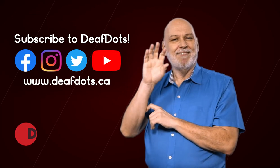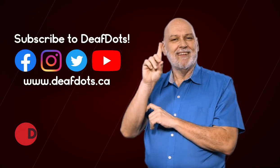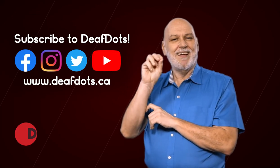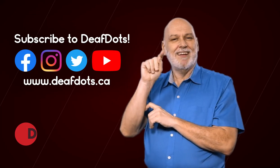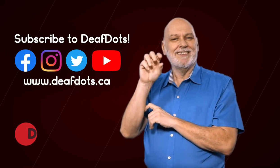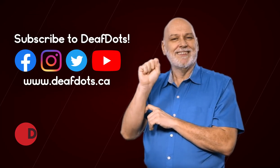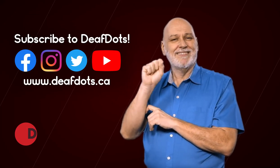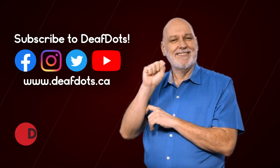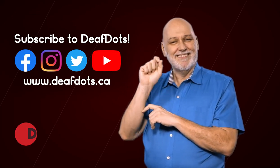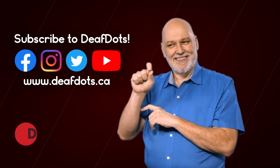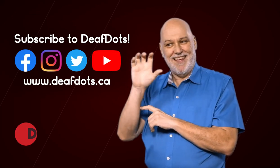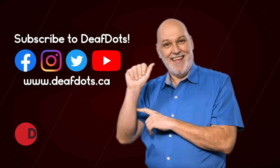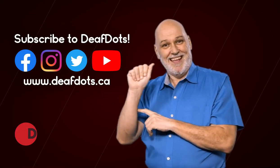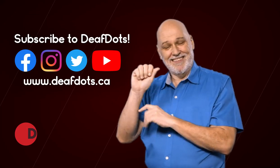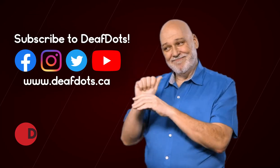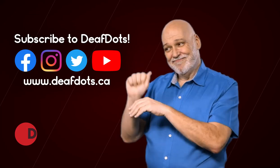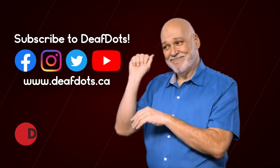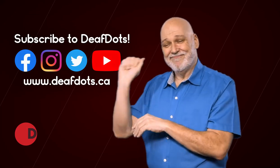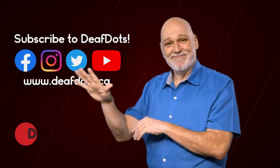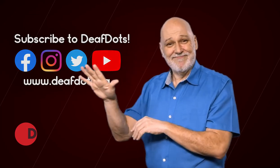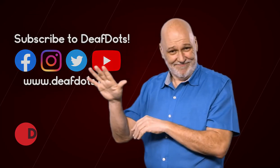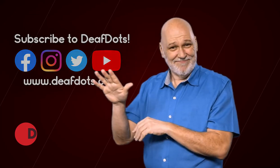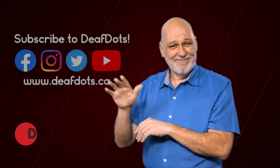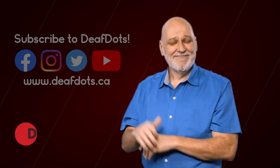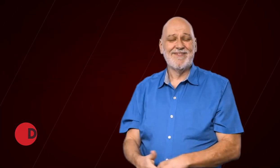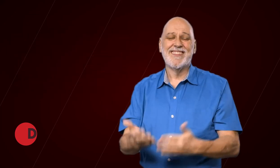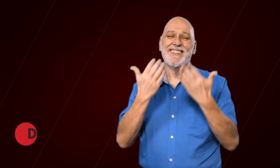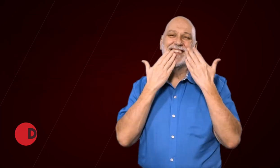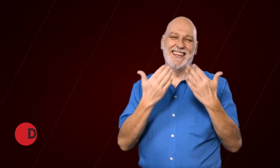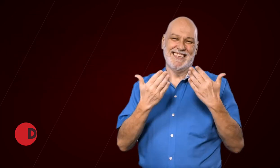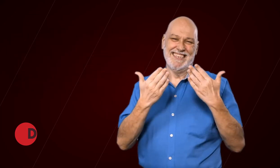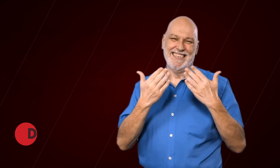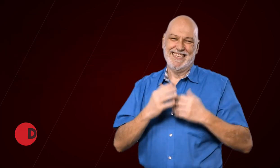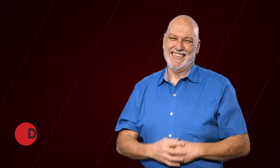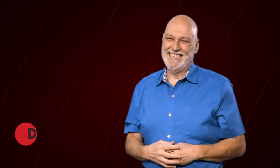Thank you!